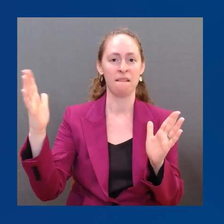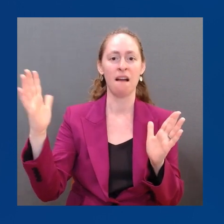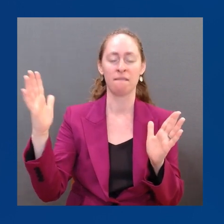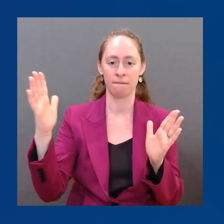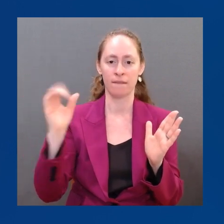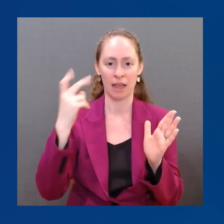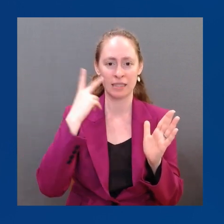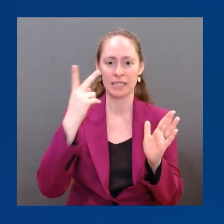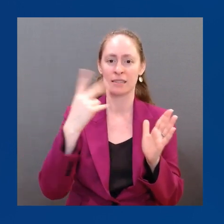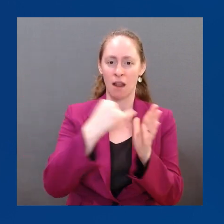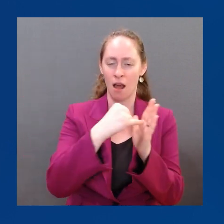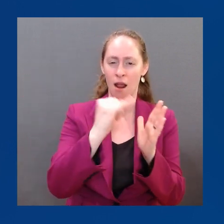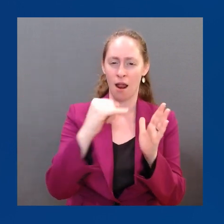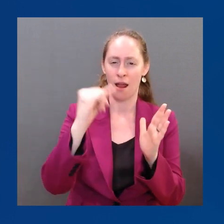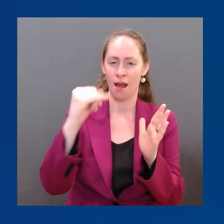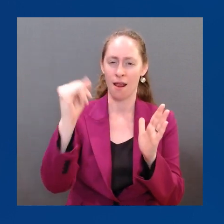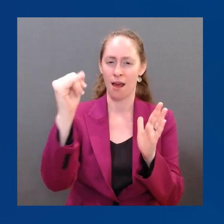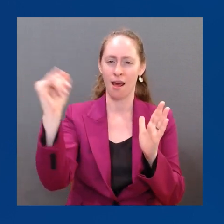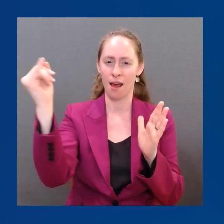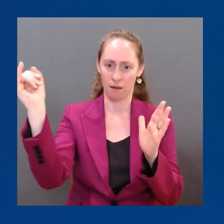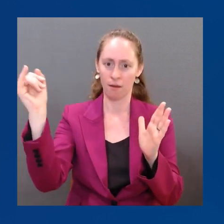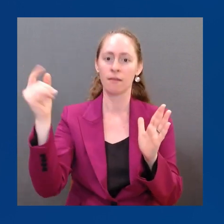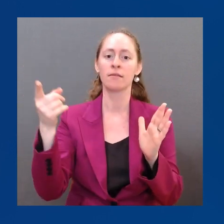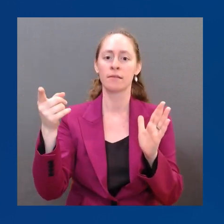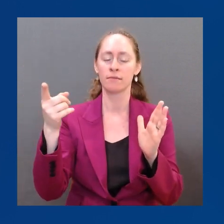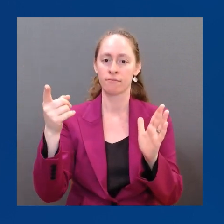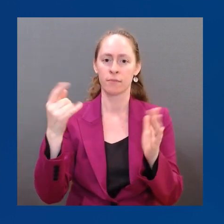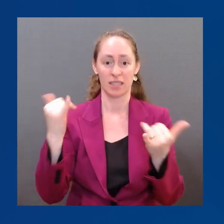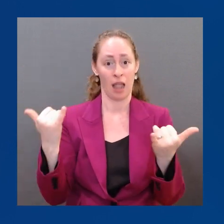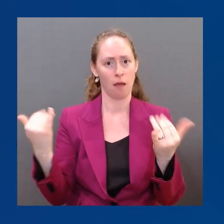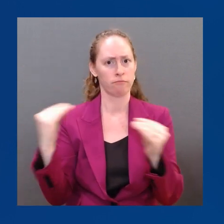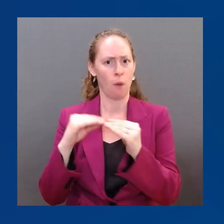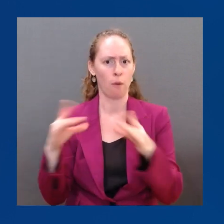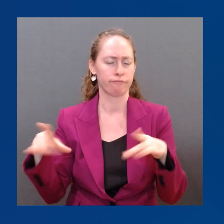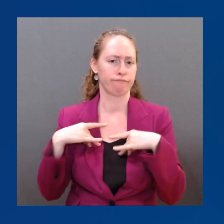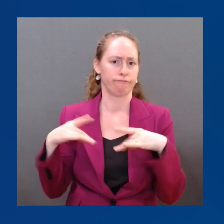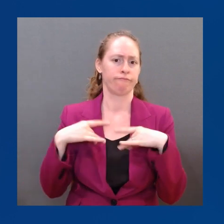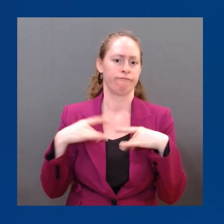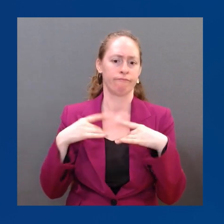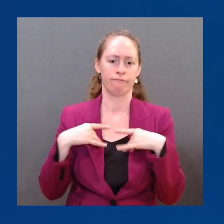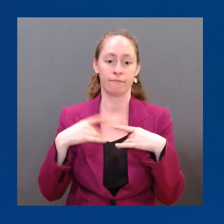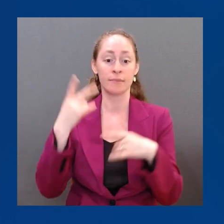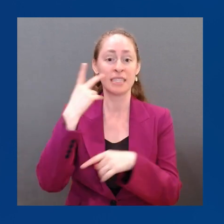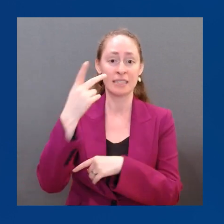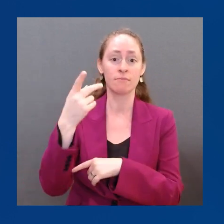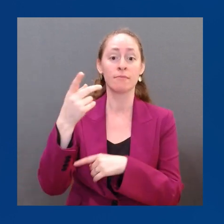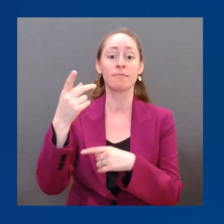But within the Omicron sublineages, you see what I've actually showed you